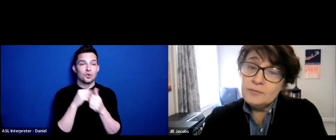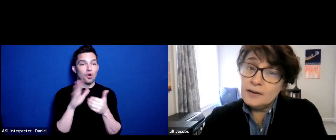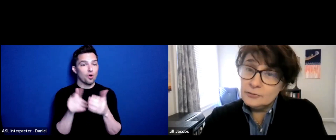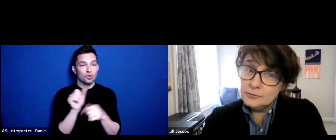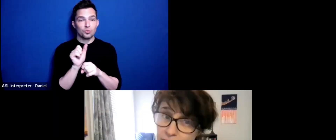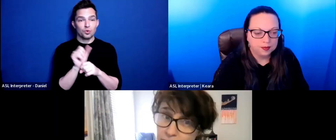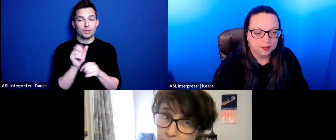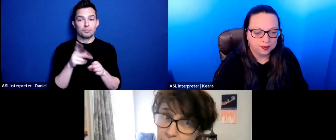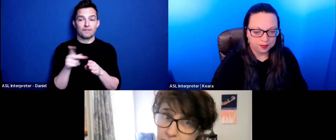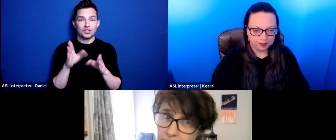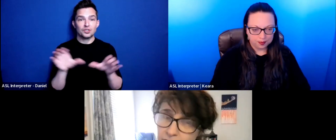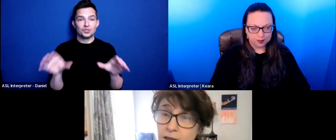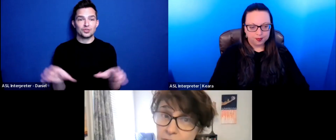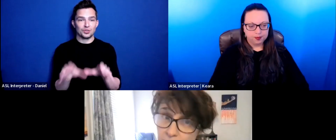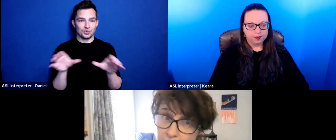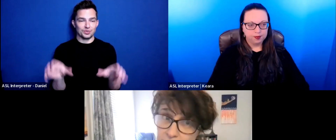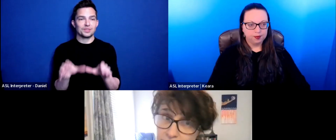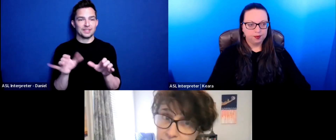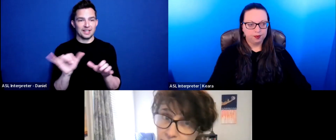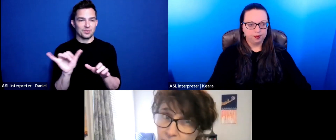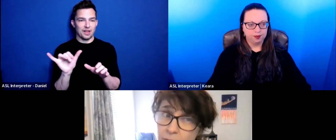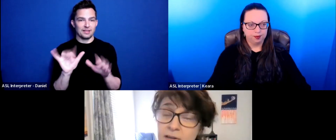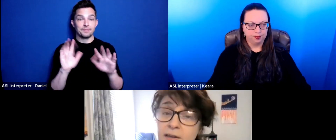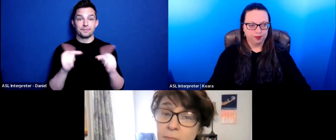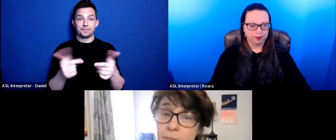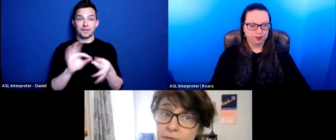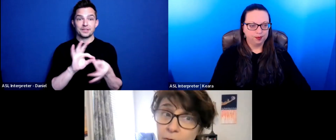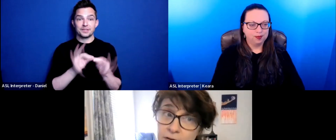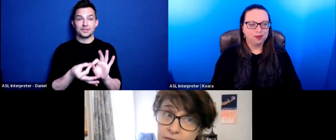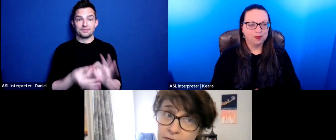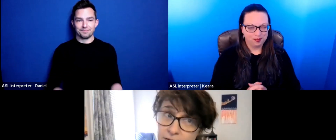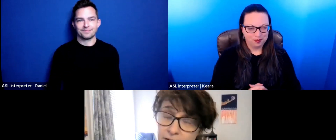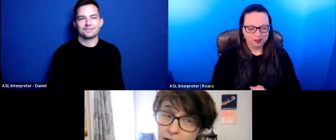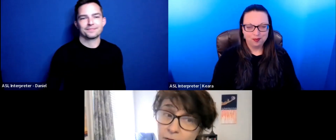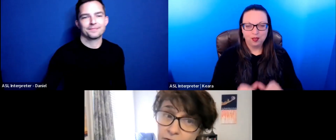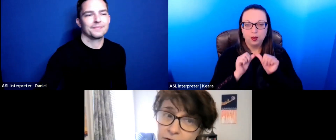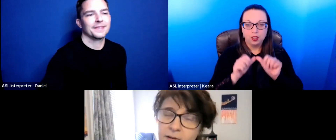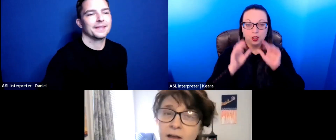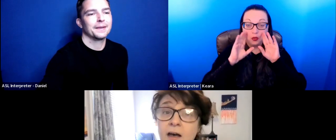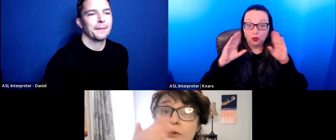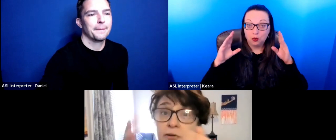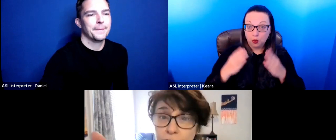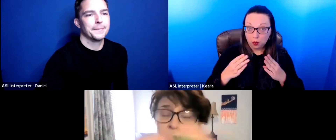professionals do as well. And we keep focused, however, on you